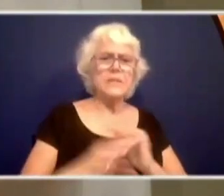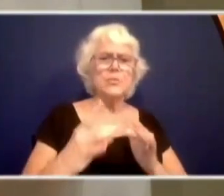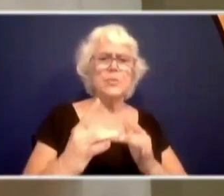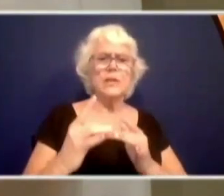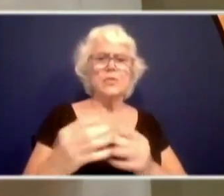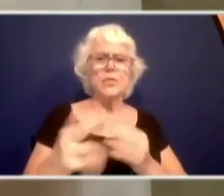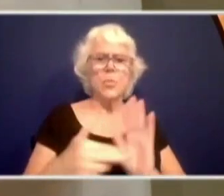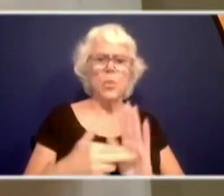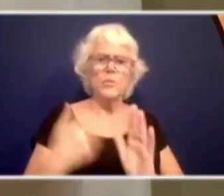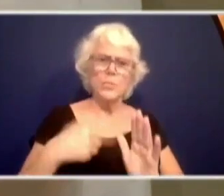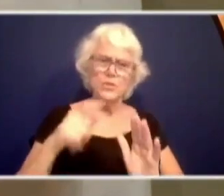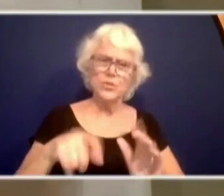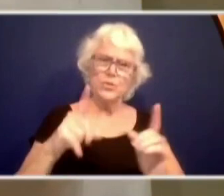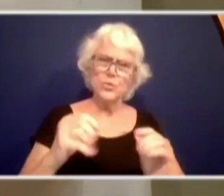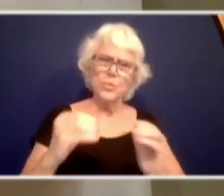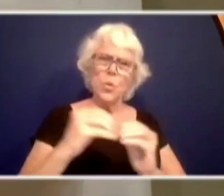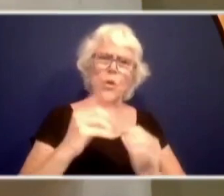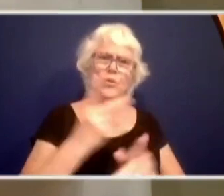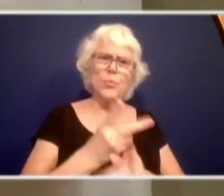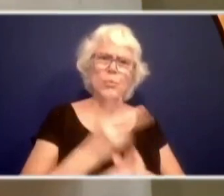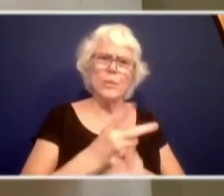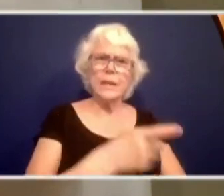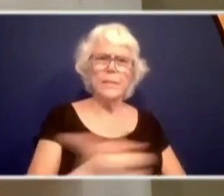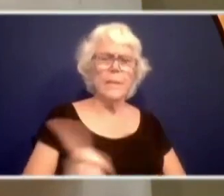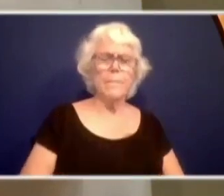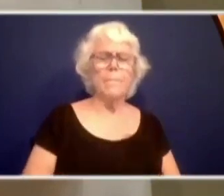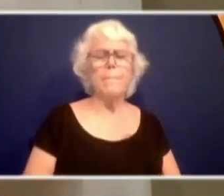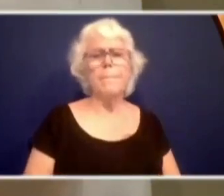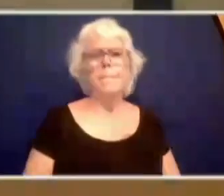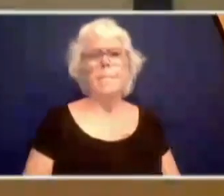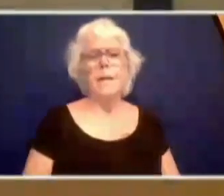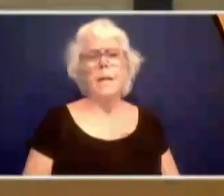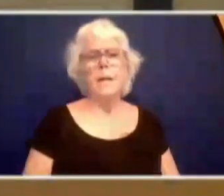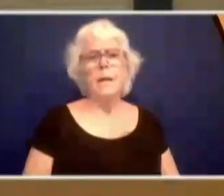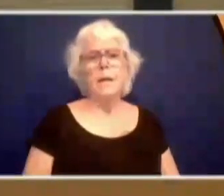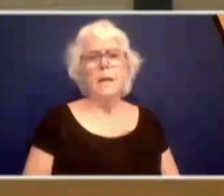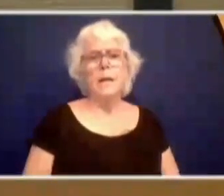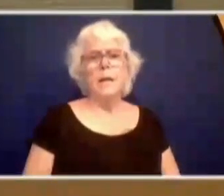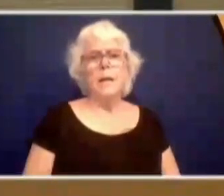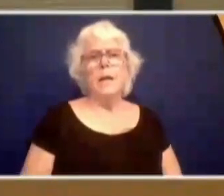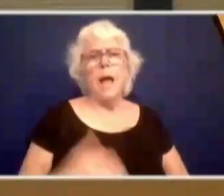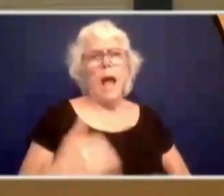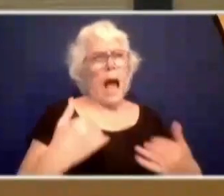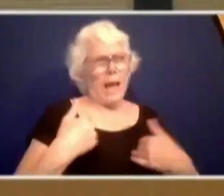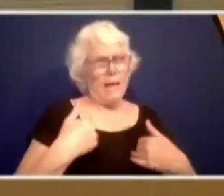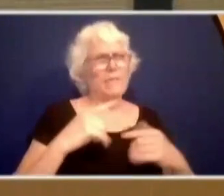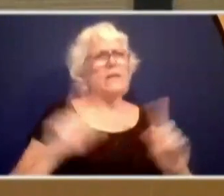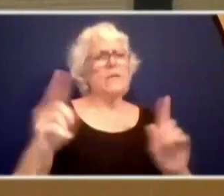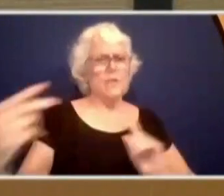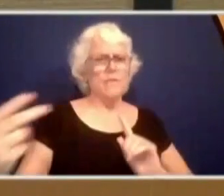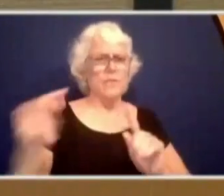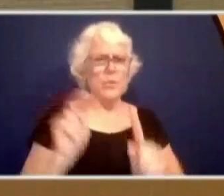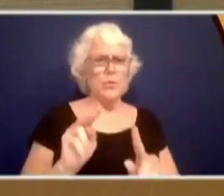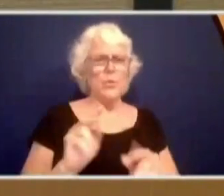Um, I have a completely different view. Um, it is certainly, in my opinion,